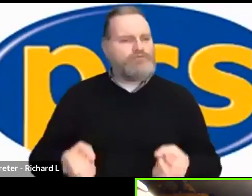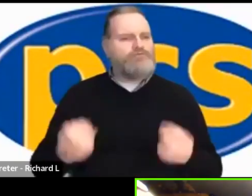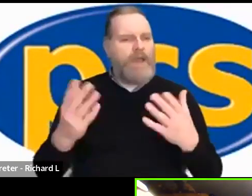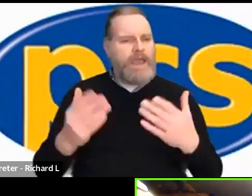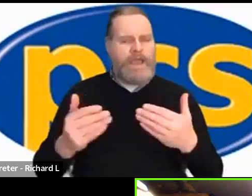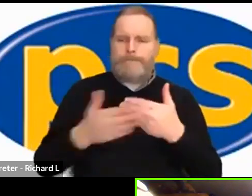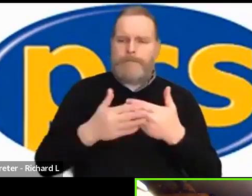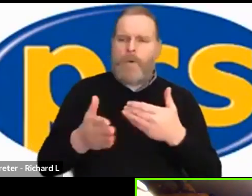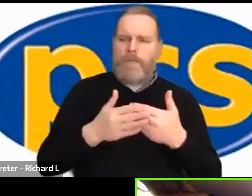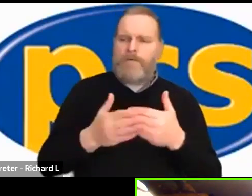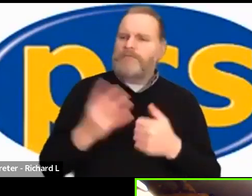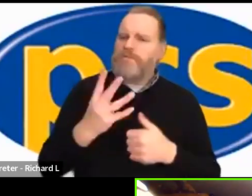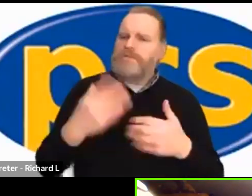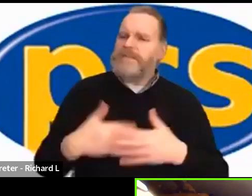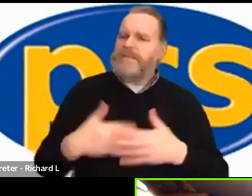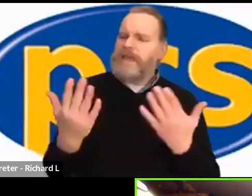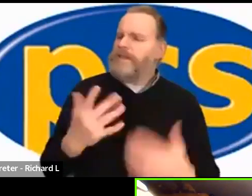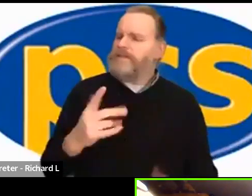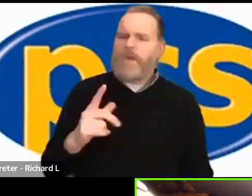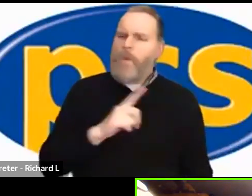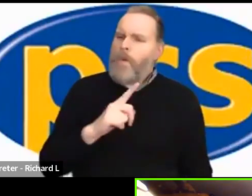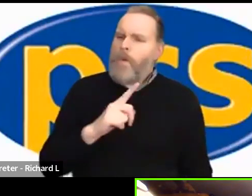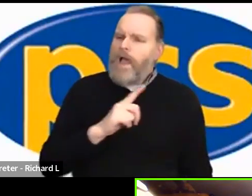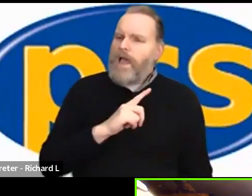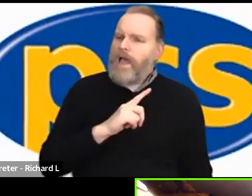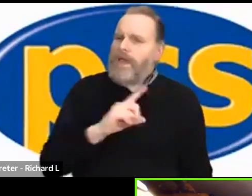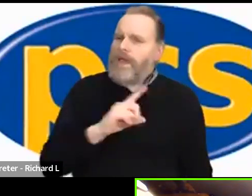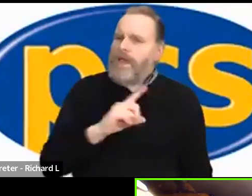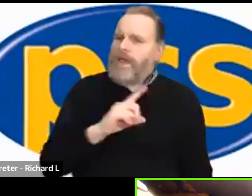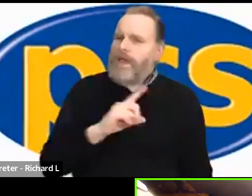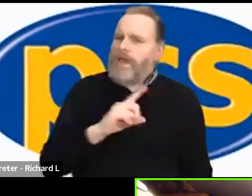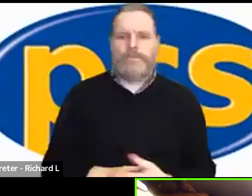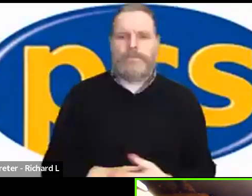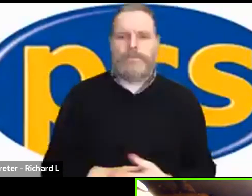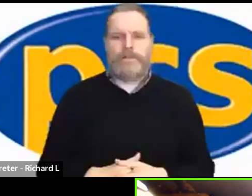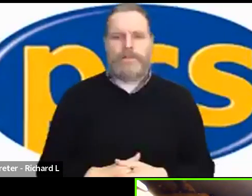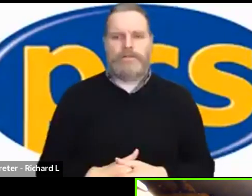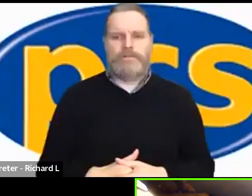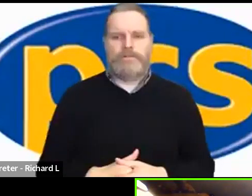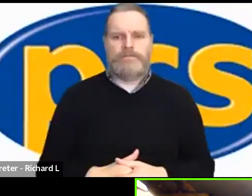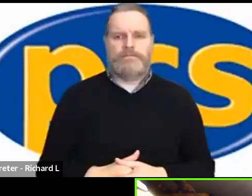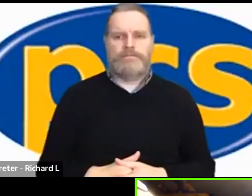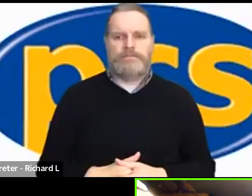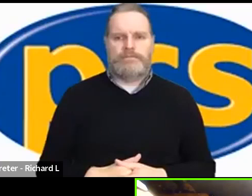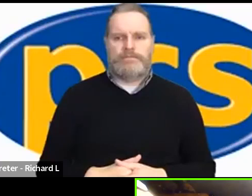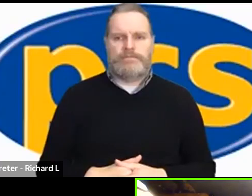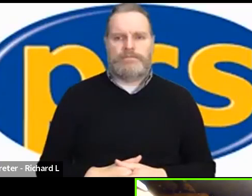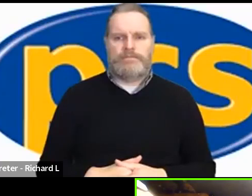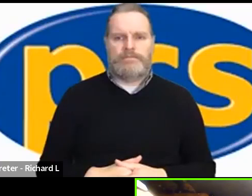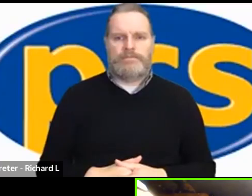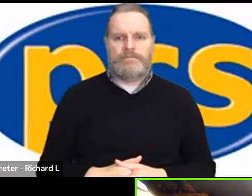And now we've announced the stride of more than 14 days. Notice. It might be worth picking It might be worth picking that up. To begin with, Mark and I'll find I'll find some e more